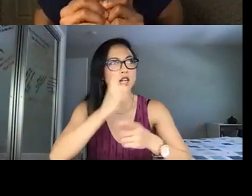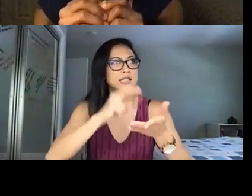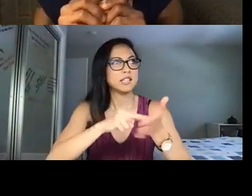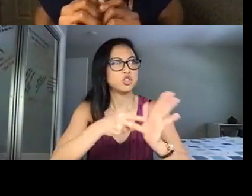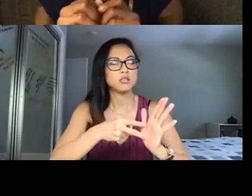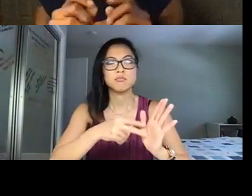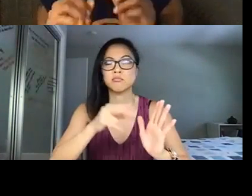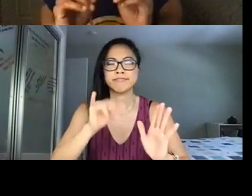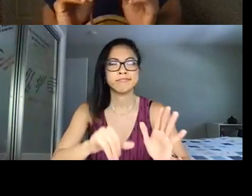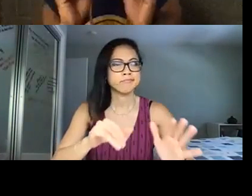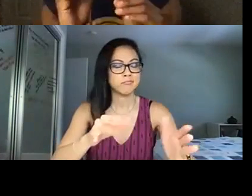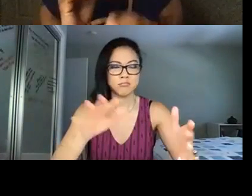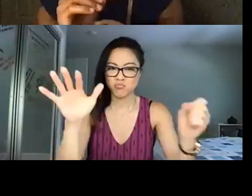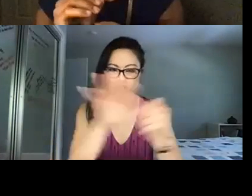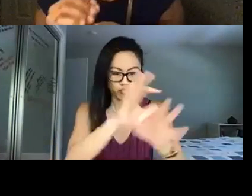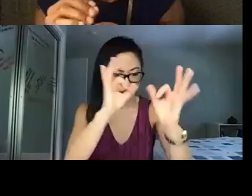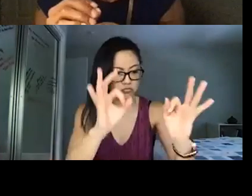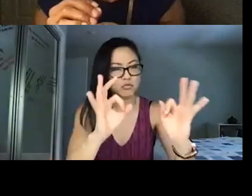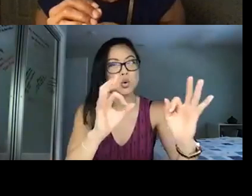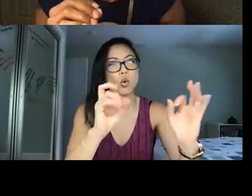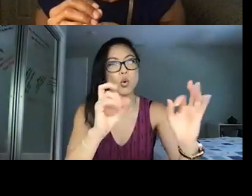Like we got to check intensions though.